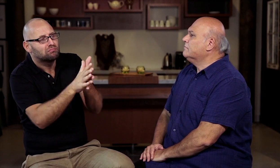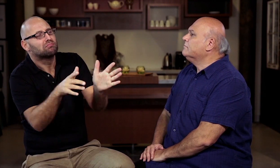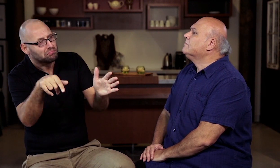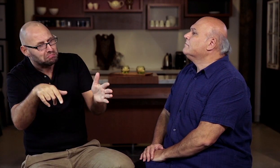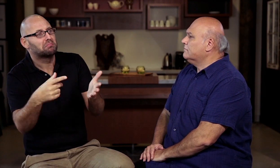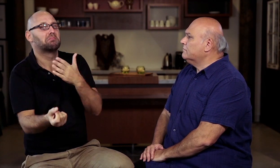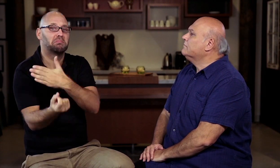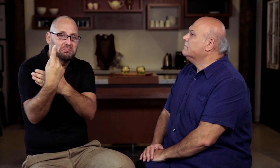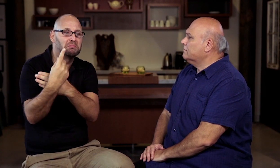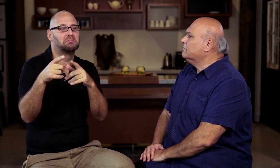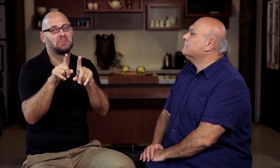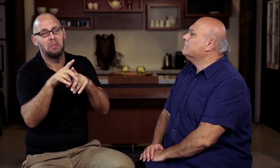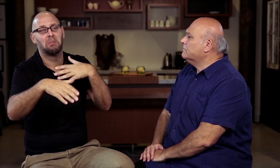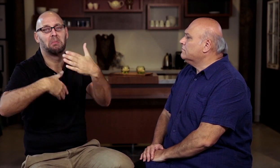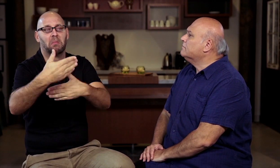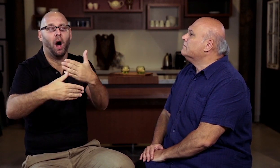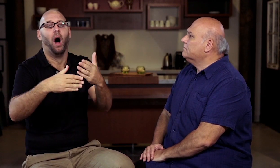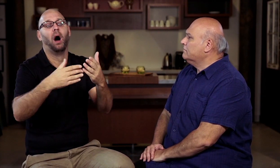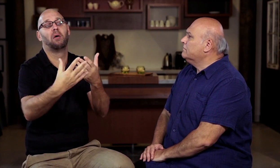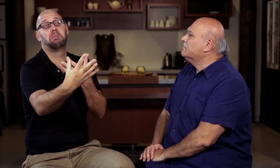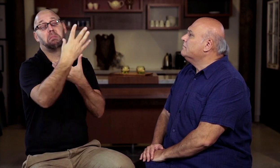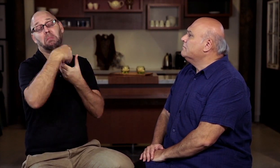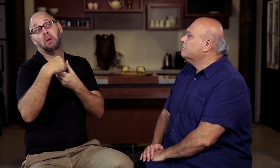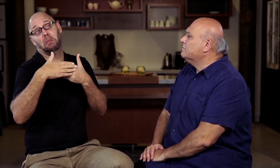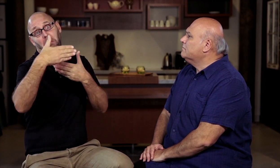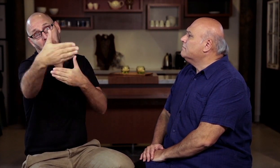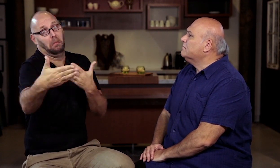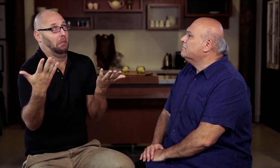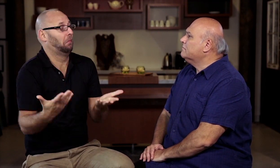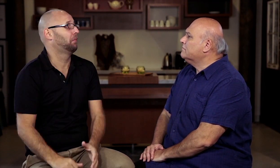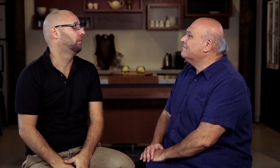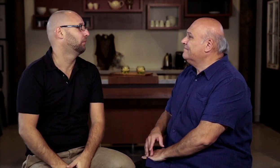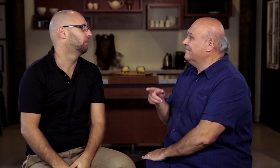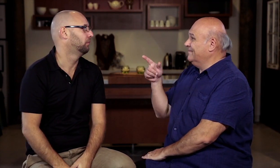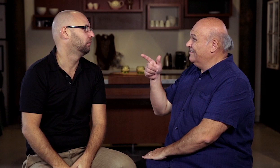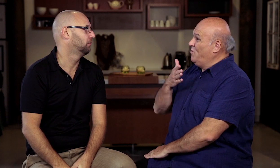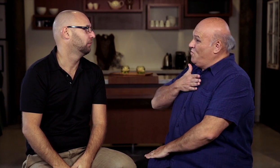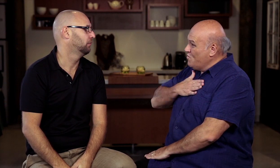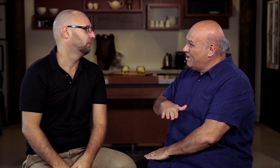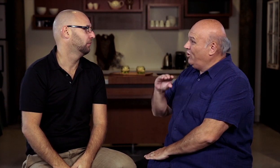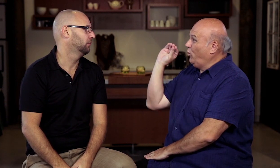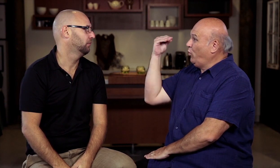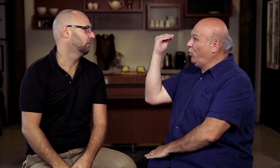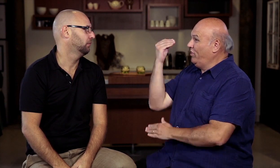offer. Tell them about attractions that may get them involved. Hopefully over time things will change.